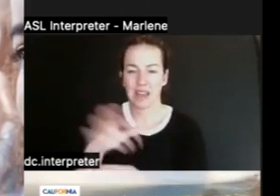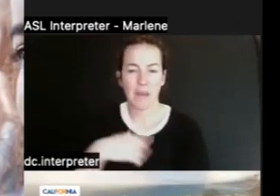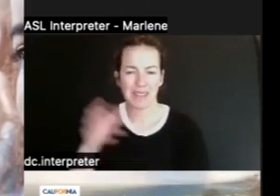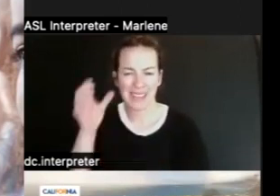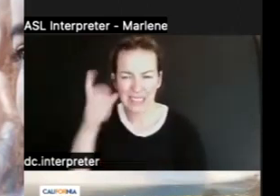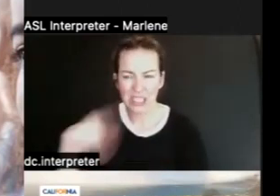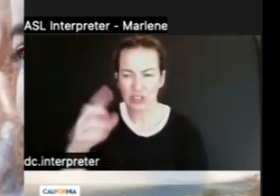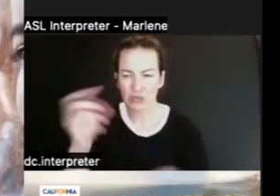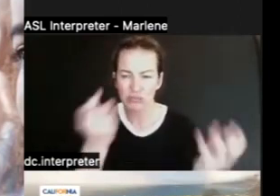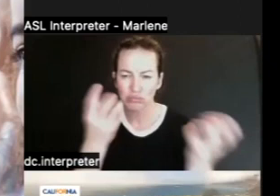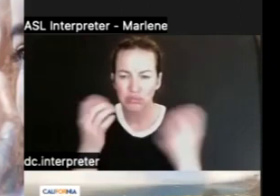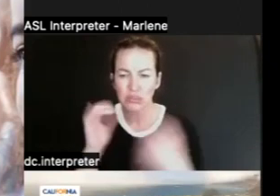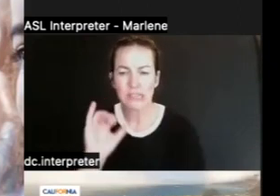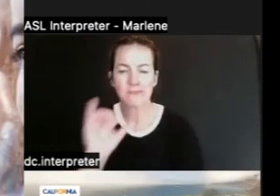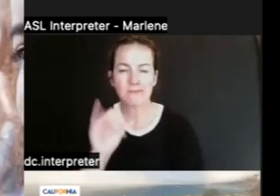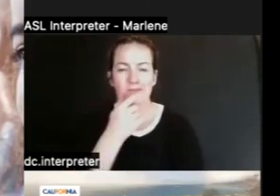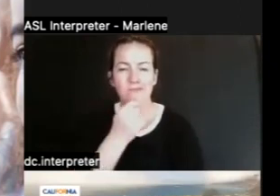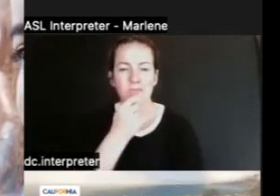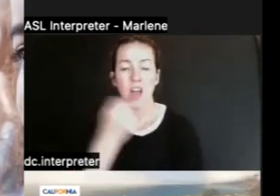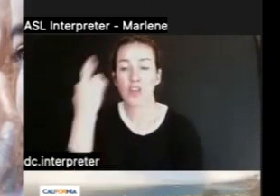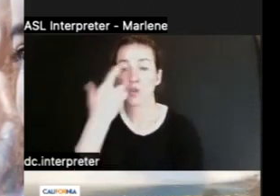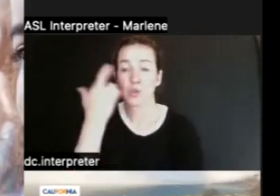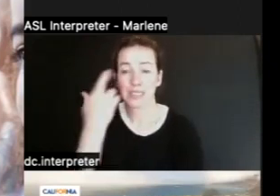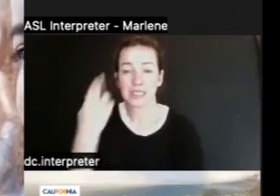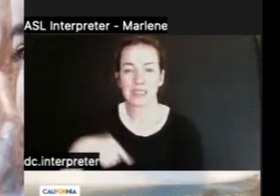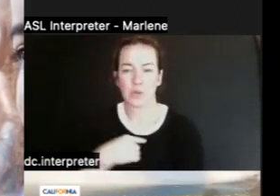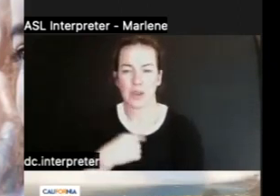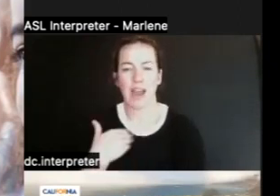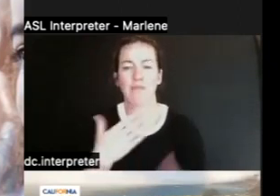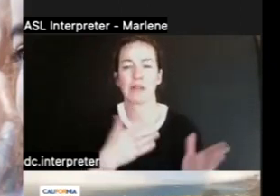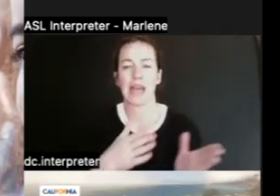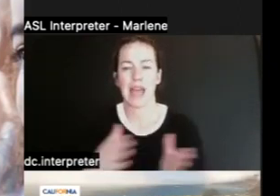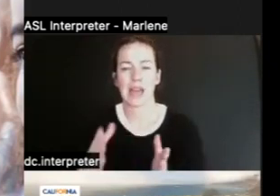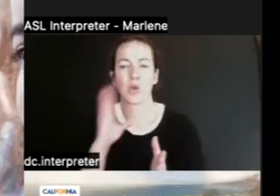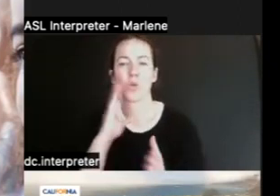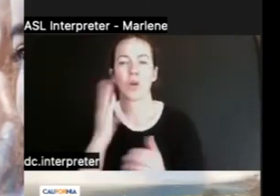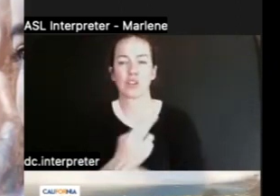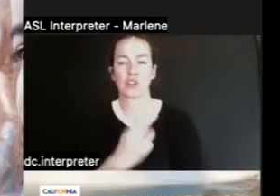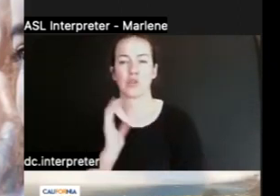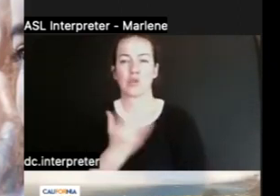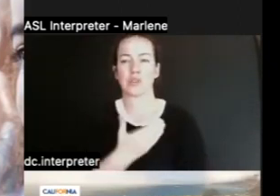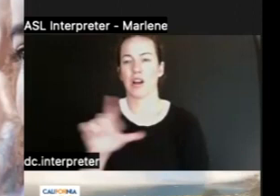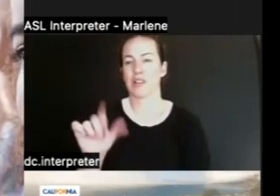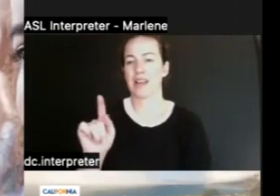saying and the reason is what we've got plan we are going to use our later grant to go after this